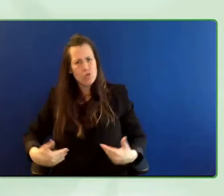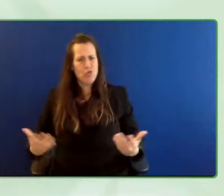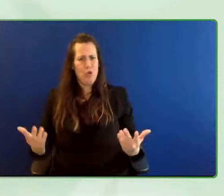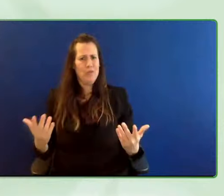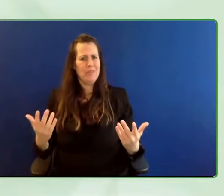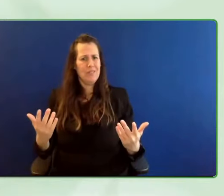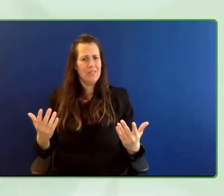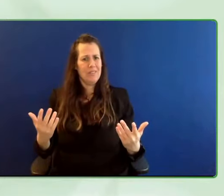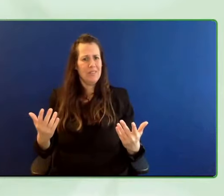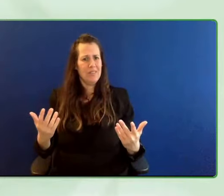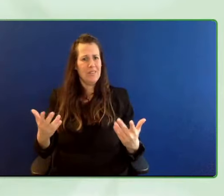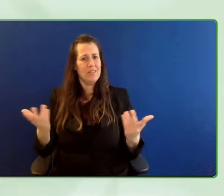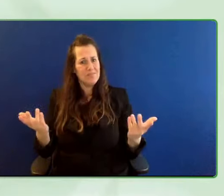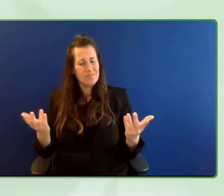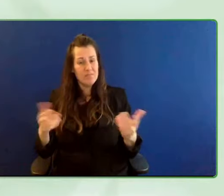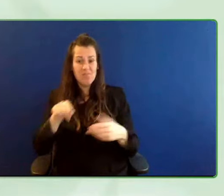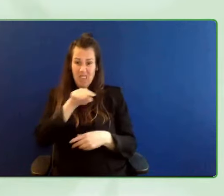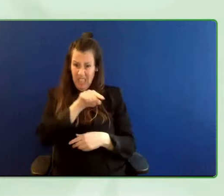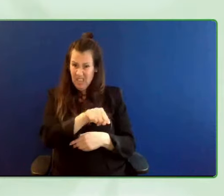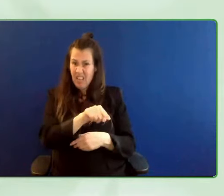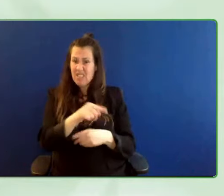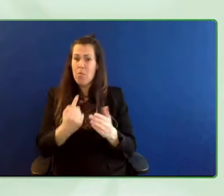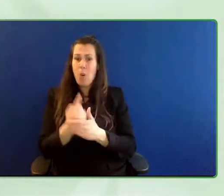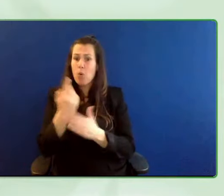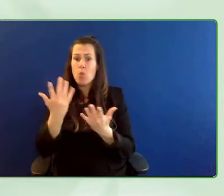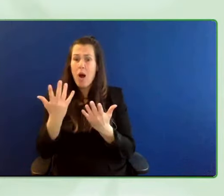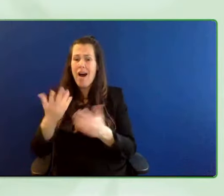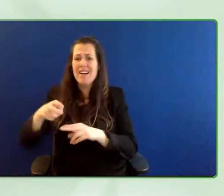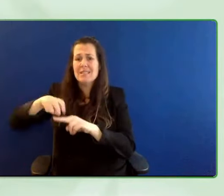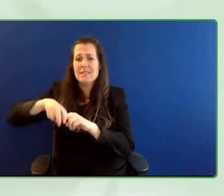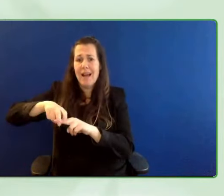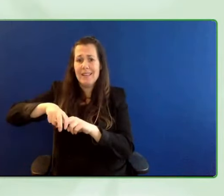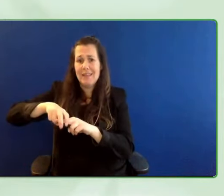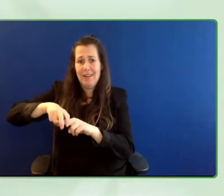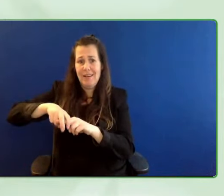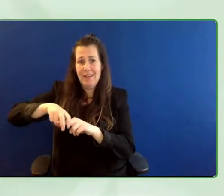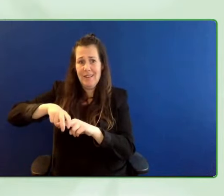caregivers worry about their ability to keep outside employment.